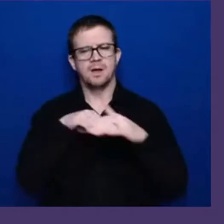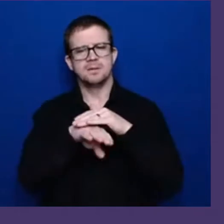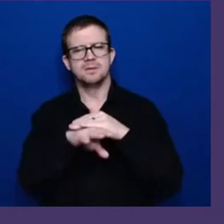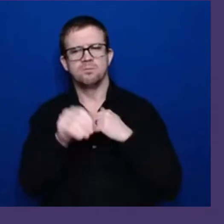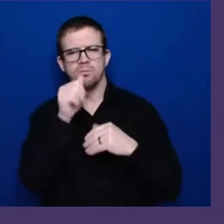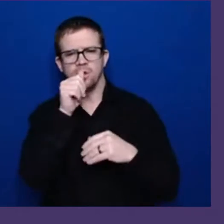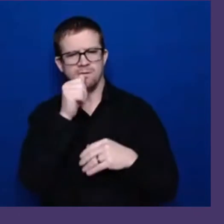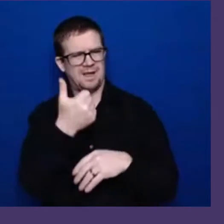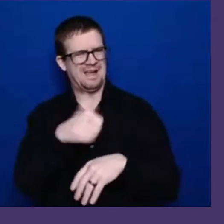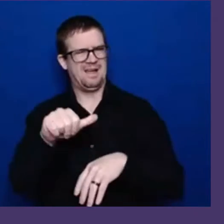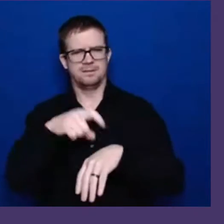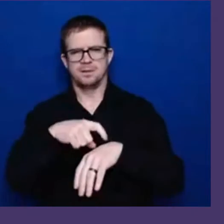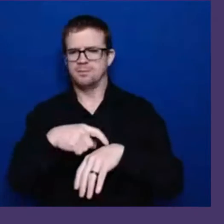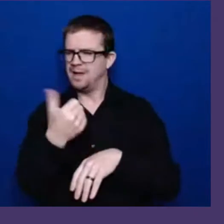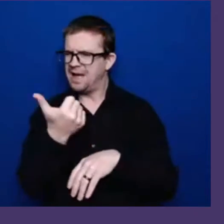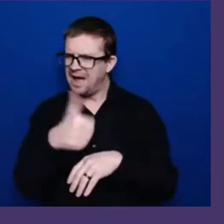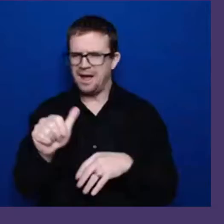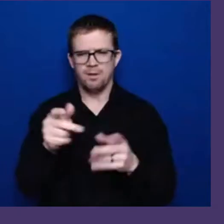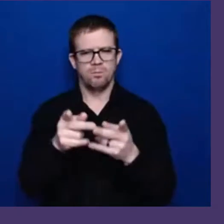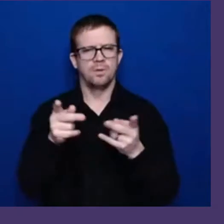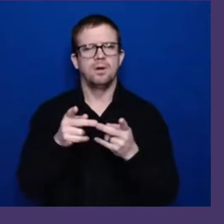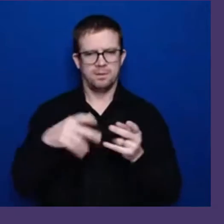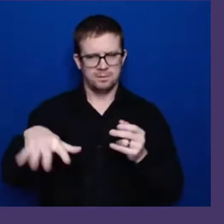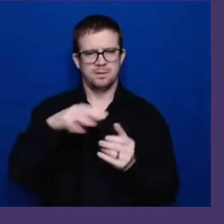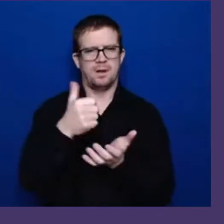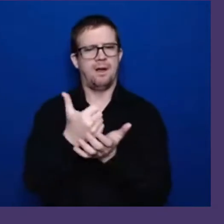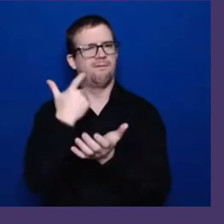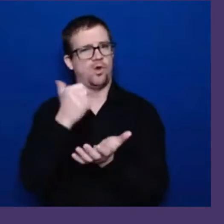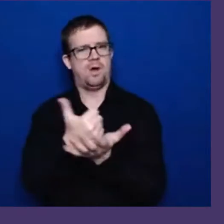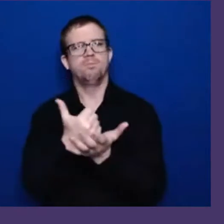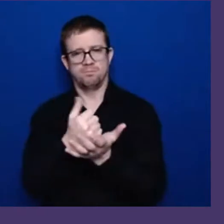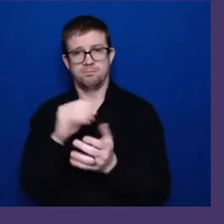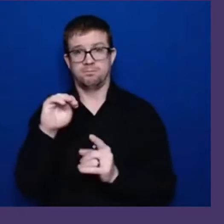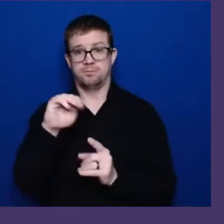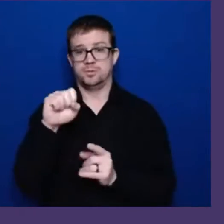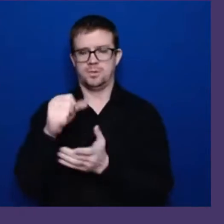Microsoft helped us use AI in the right ways